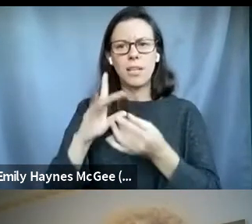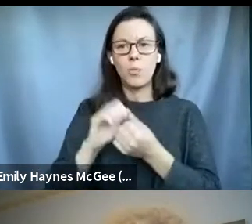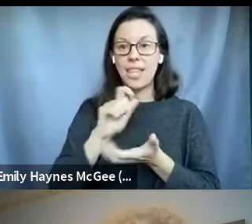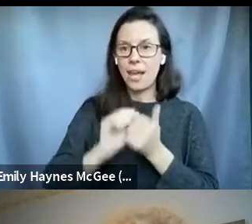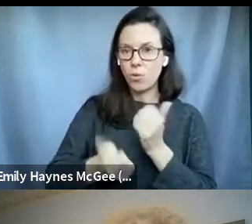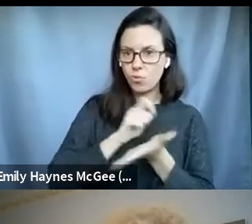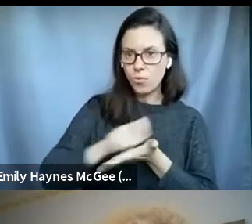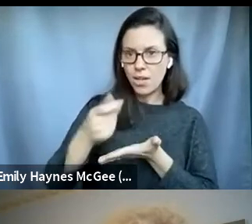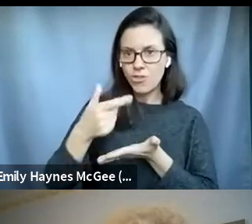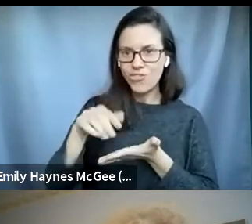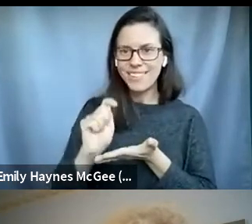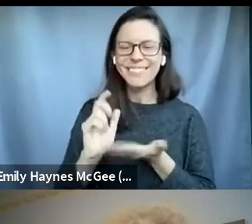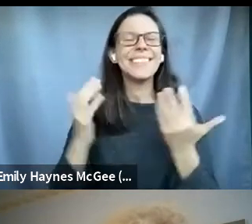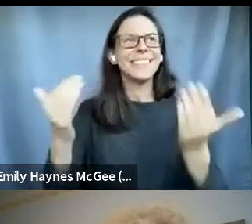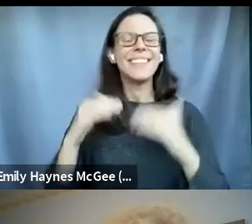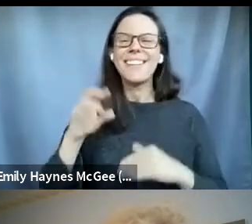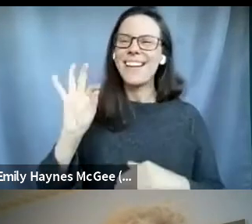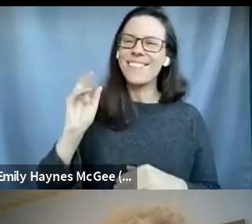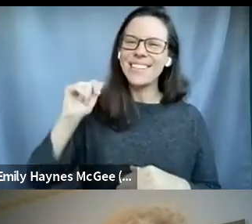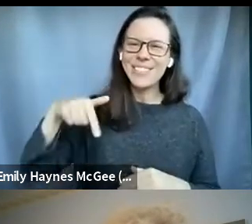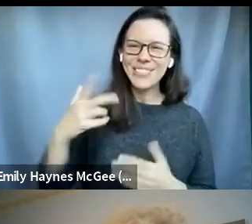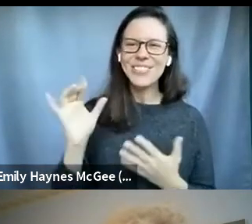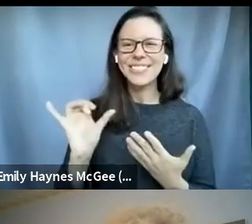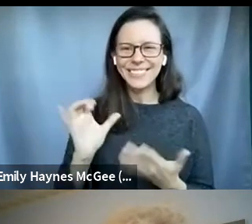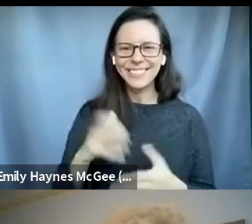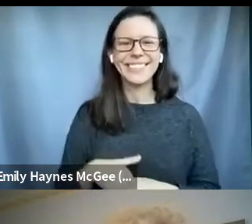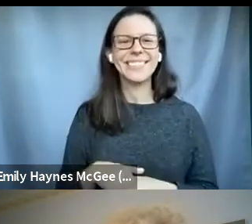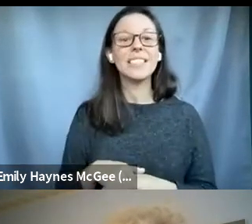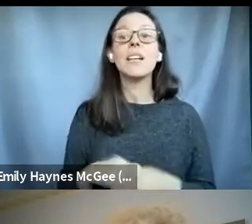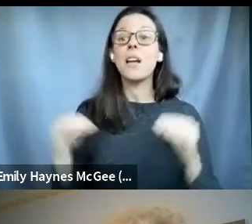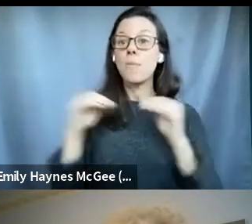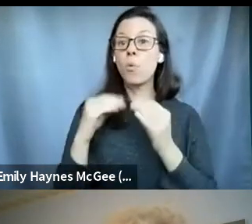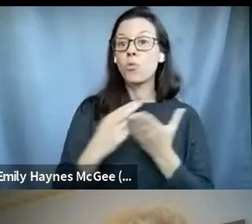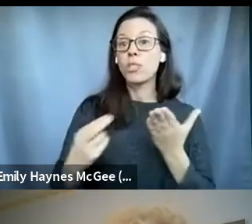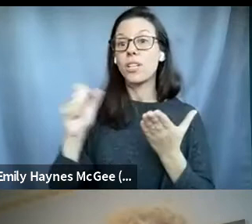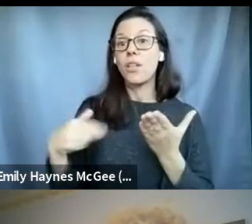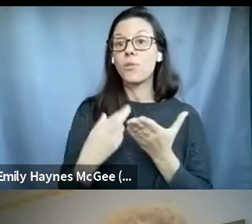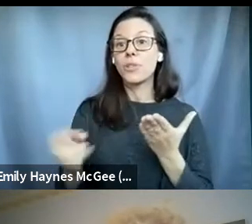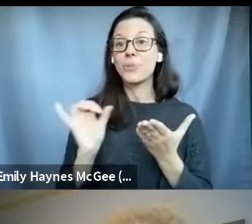frequently asked questions down here, and then further resources, this is what I was just talking about.